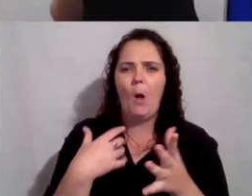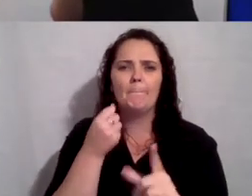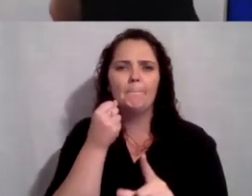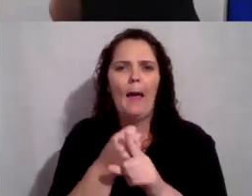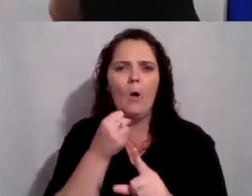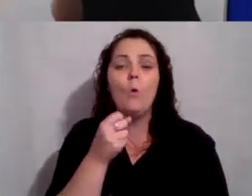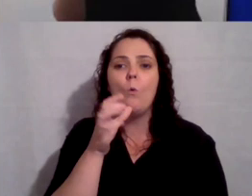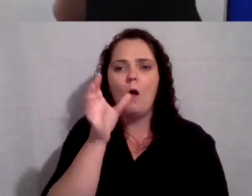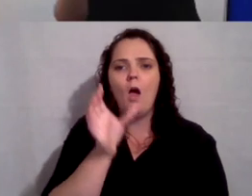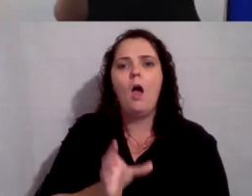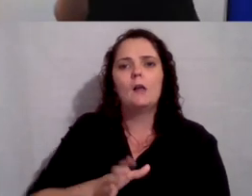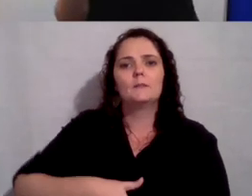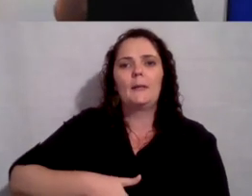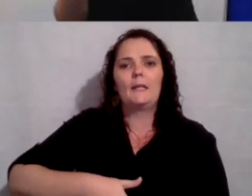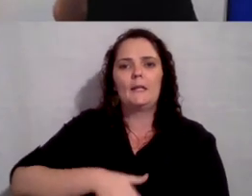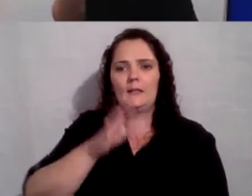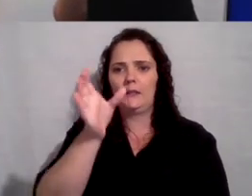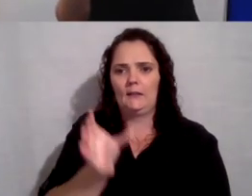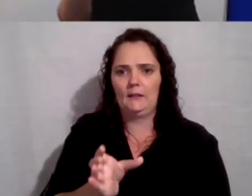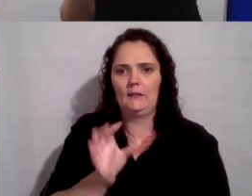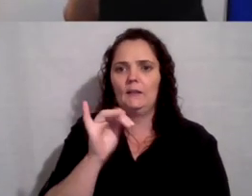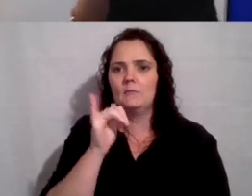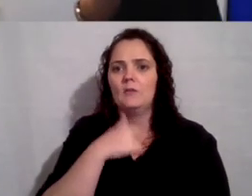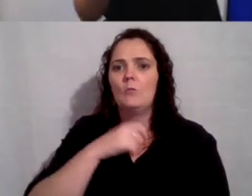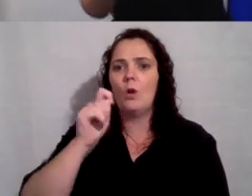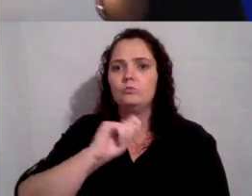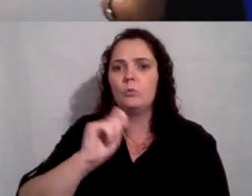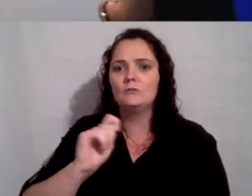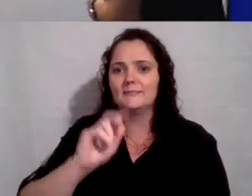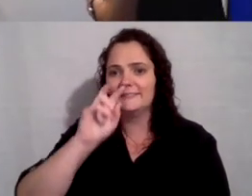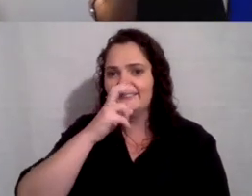create some emphasis, I might actually wash back over that